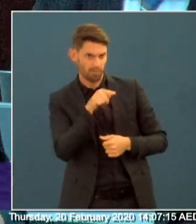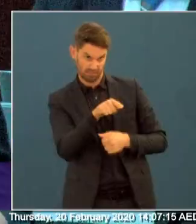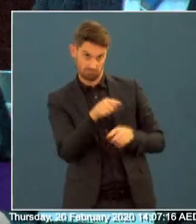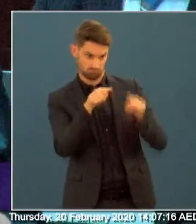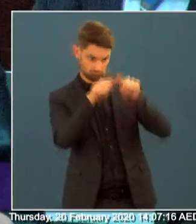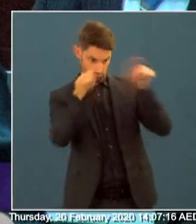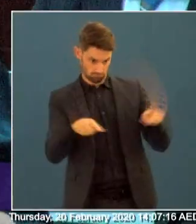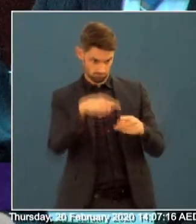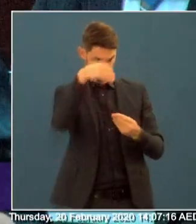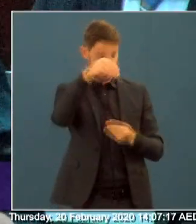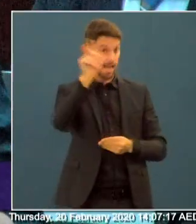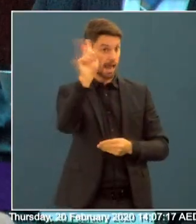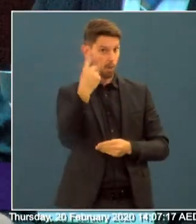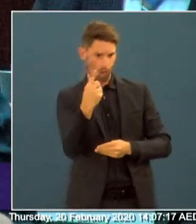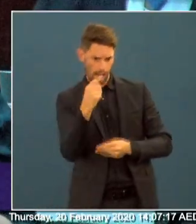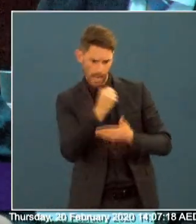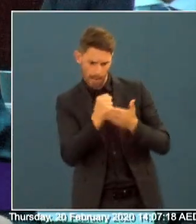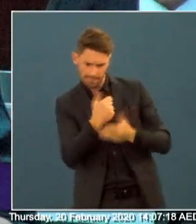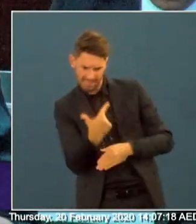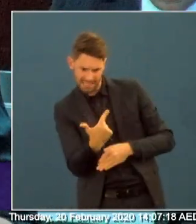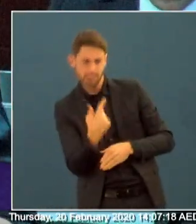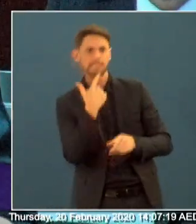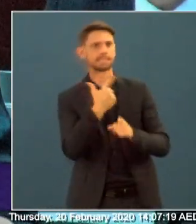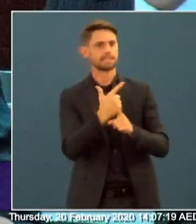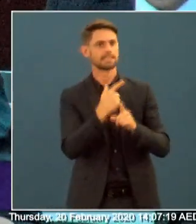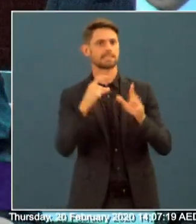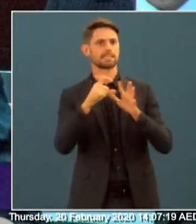And one of them was data, element 7, which is page 34 of the document.